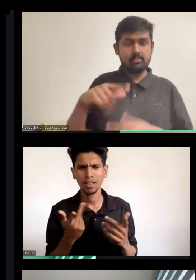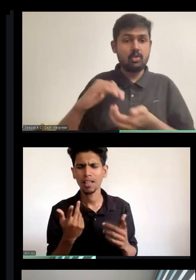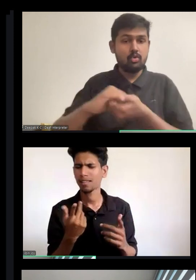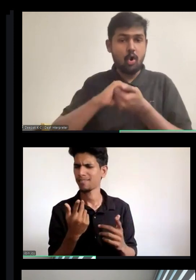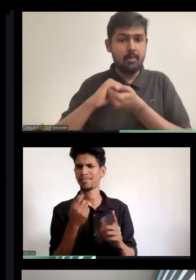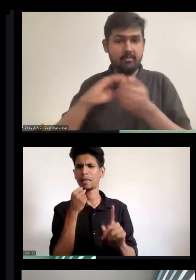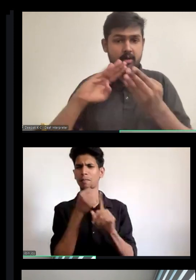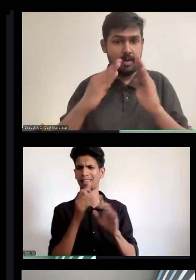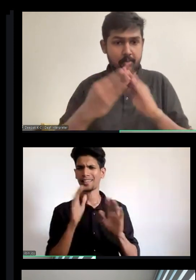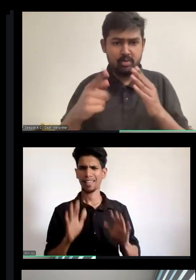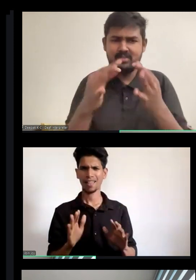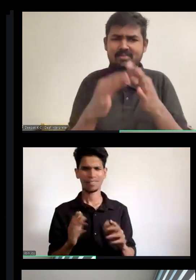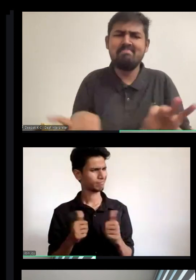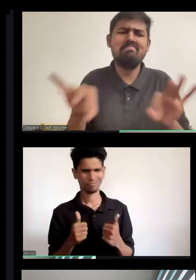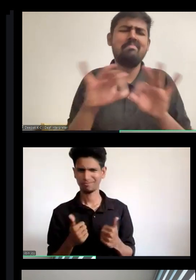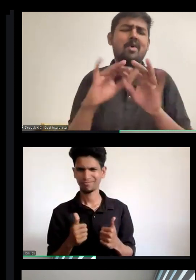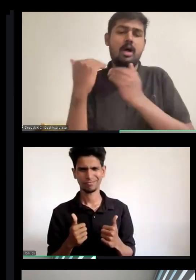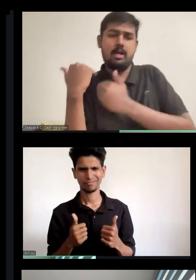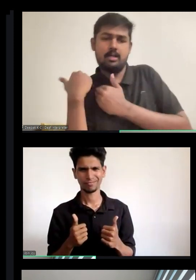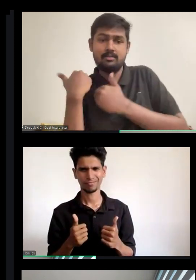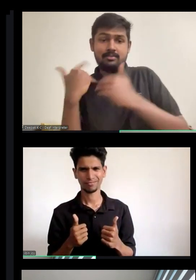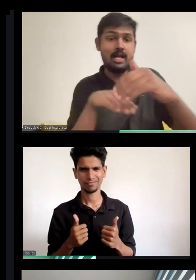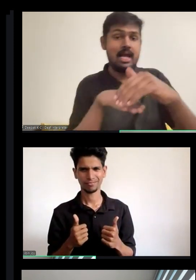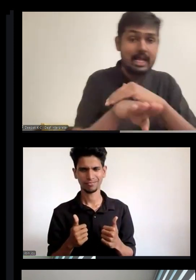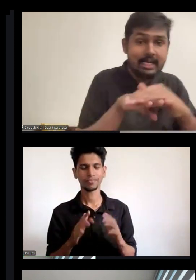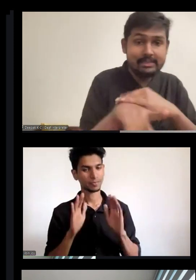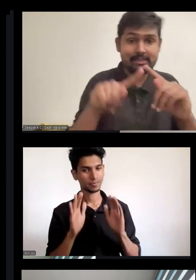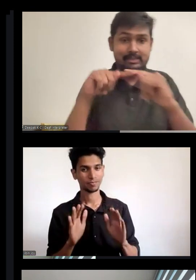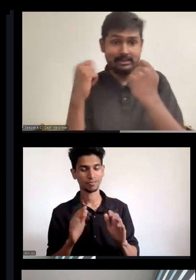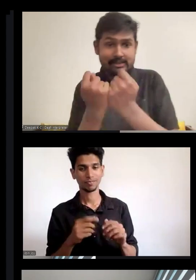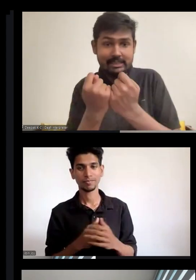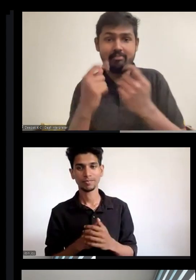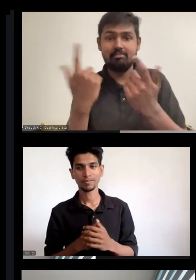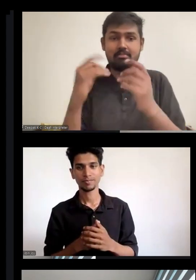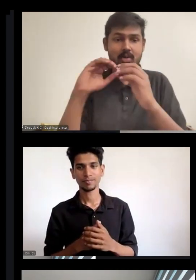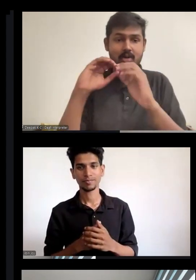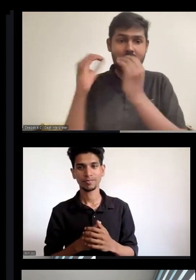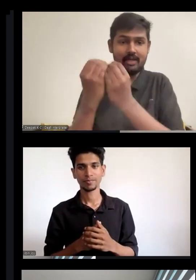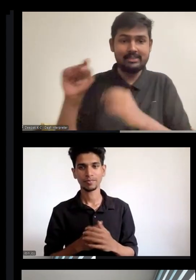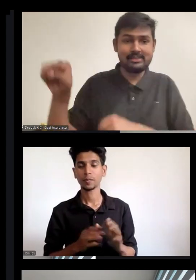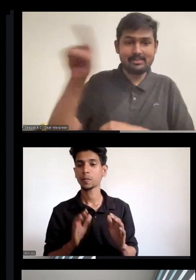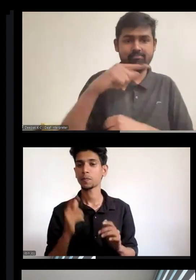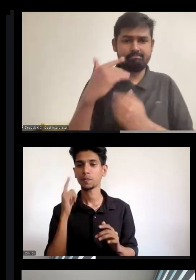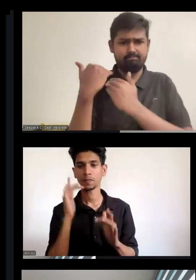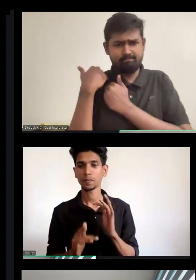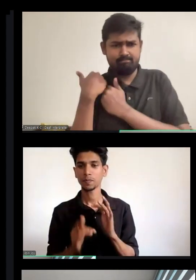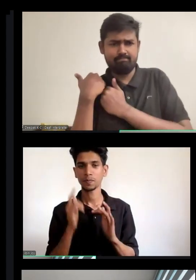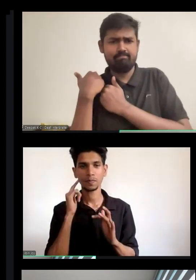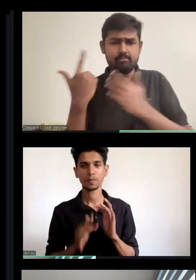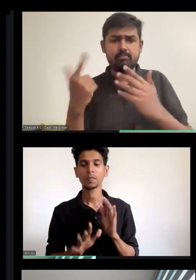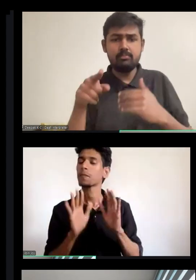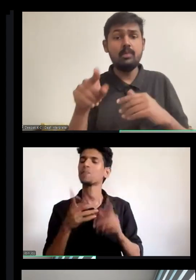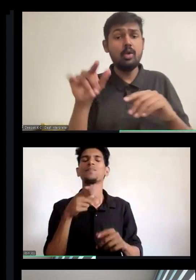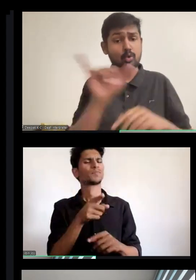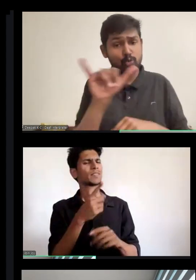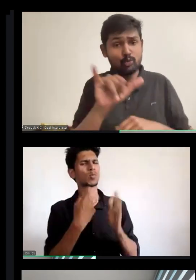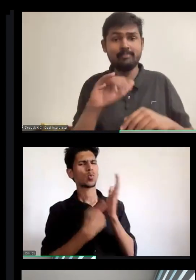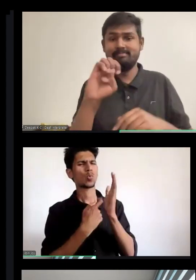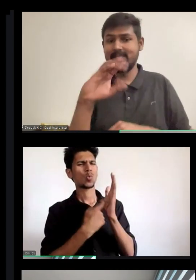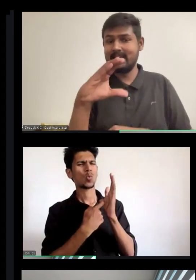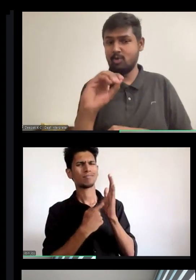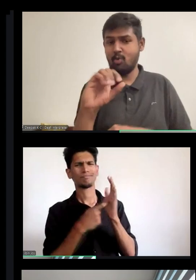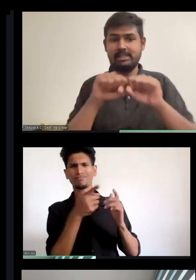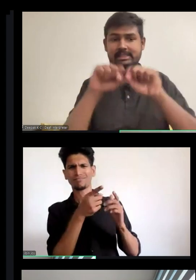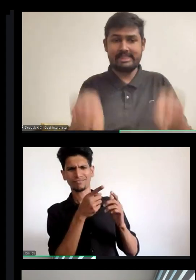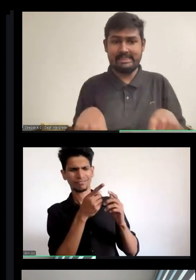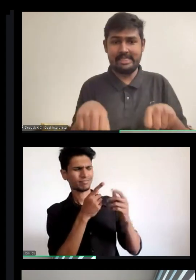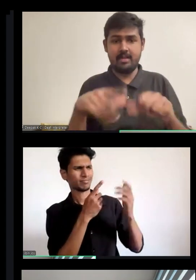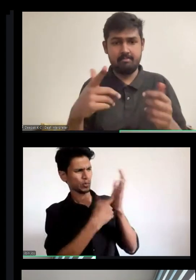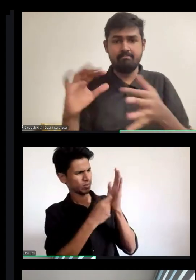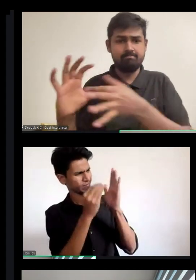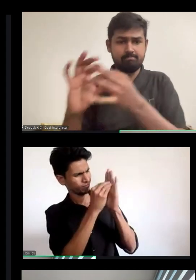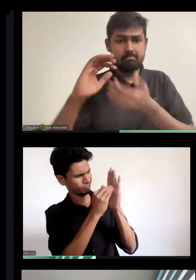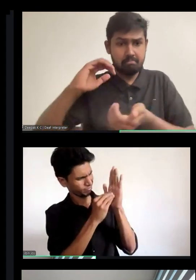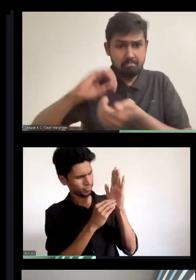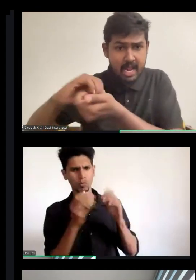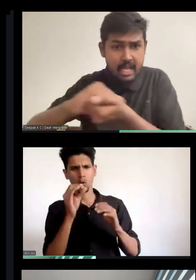These governance framework and operational framework that I'm going to share are not mine.